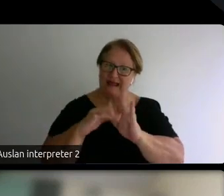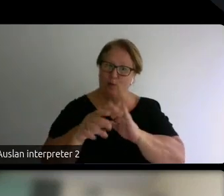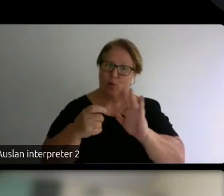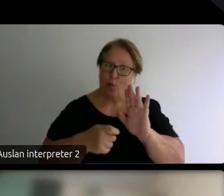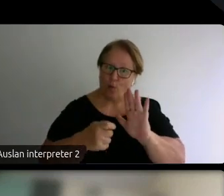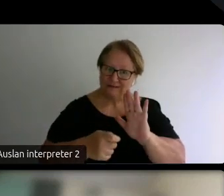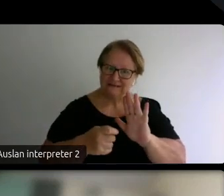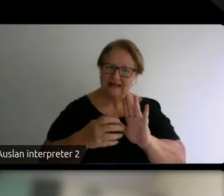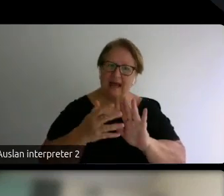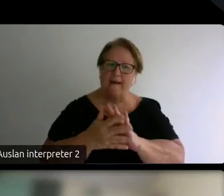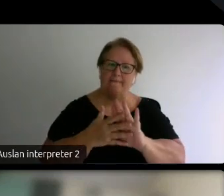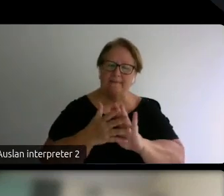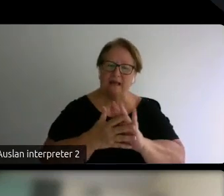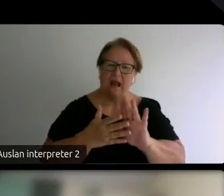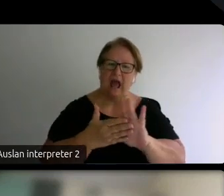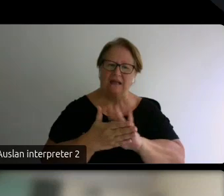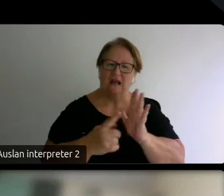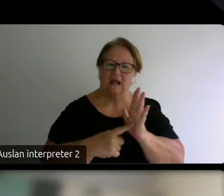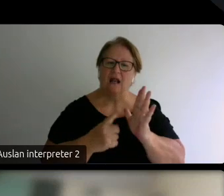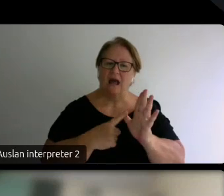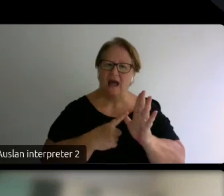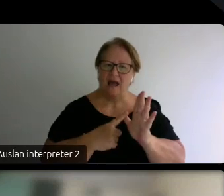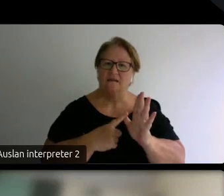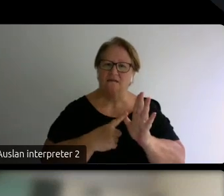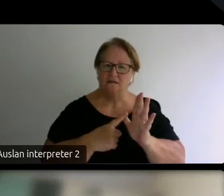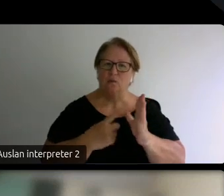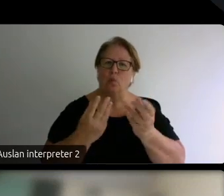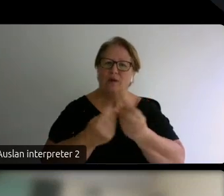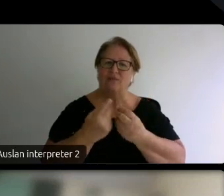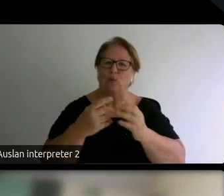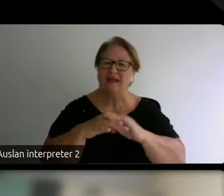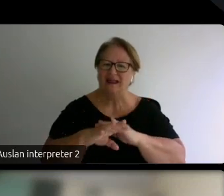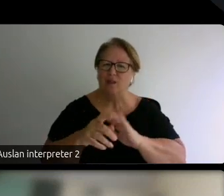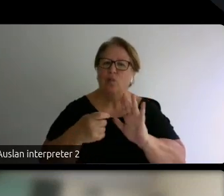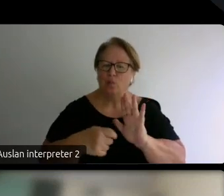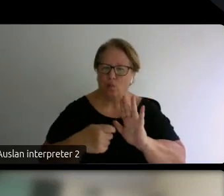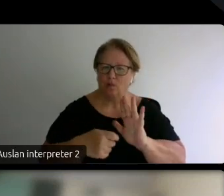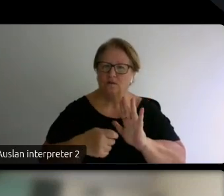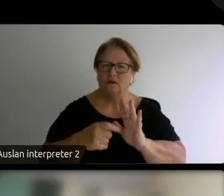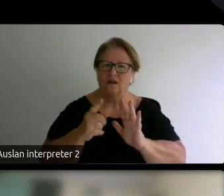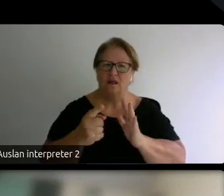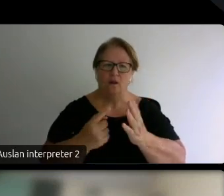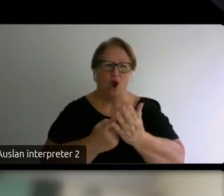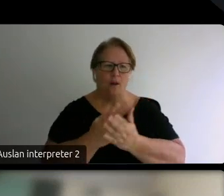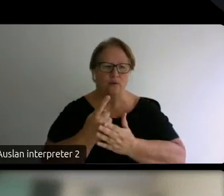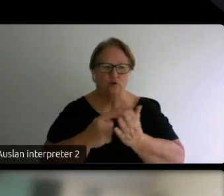point there is getting a lawyer to represent you. So that's the opportunity for having a